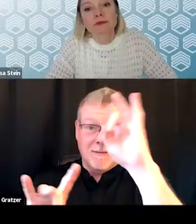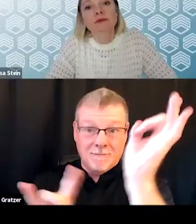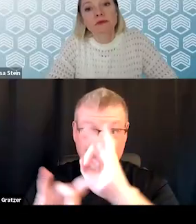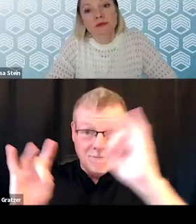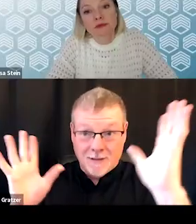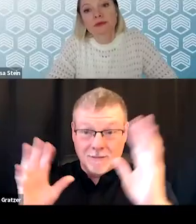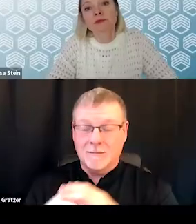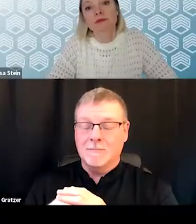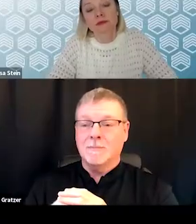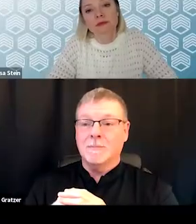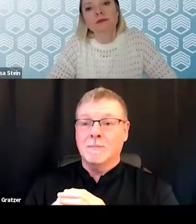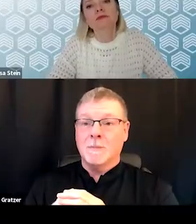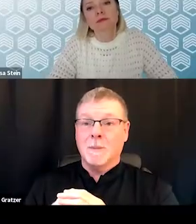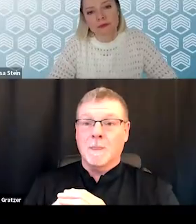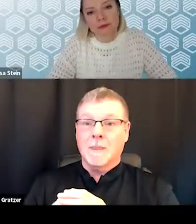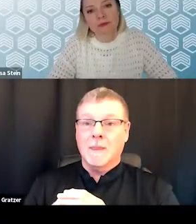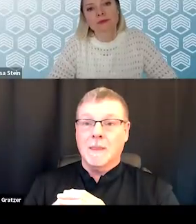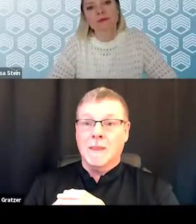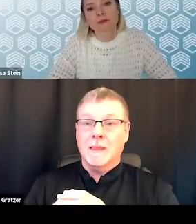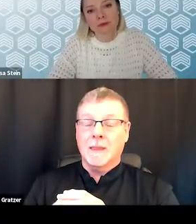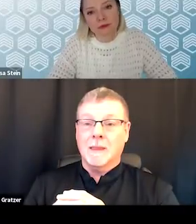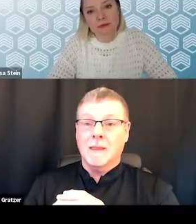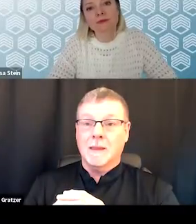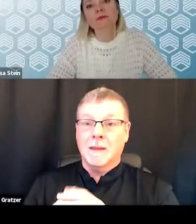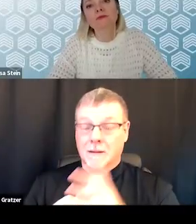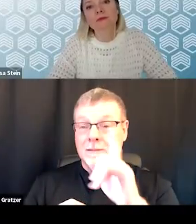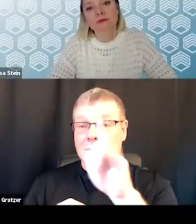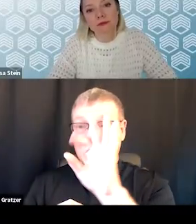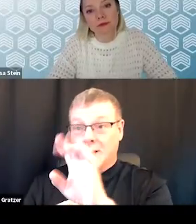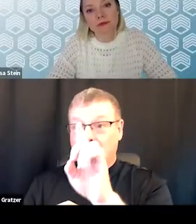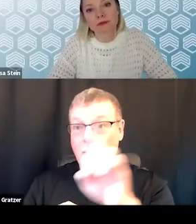to really look at the 911 response protocols in Durham,